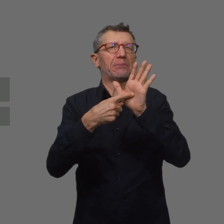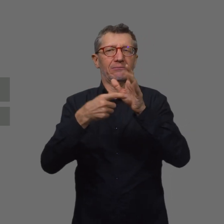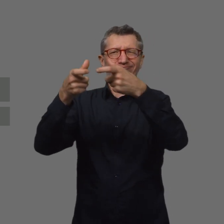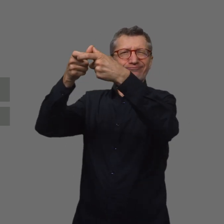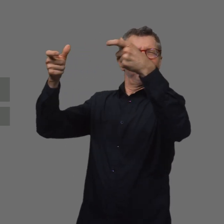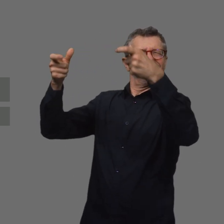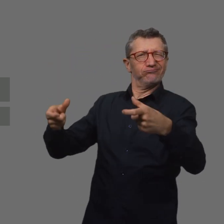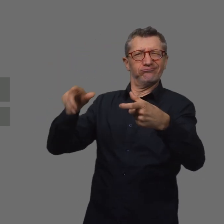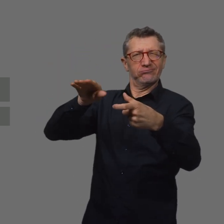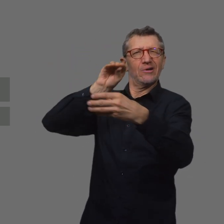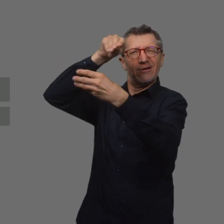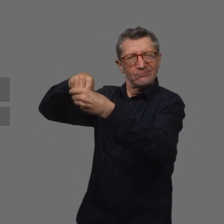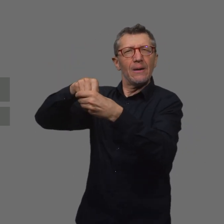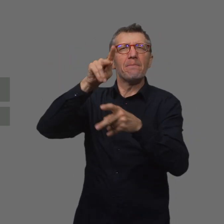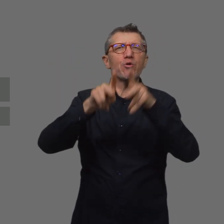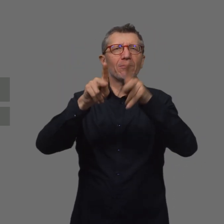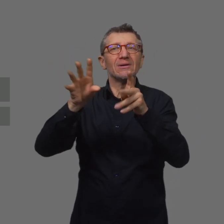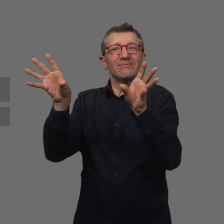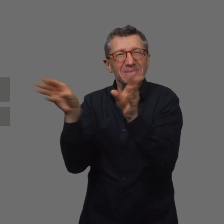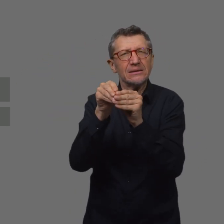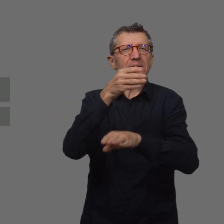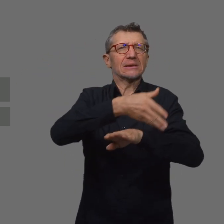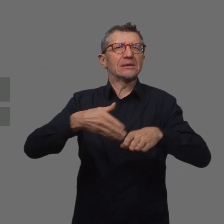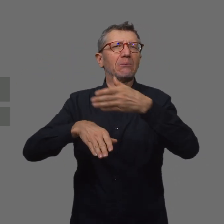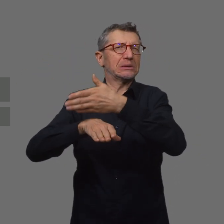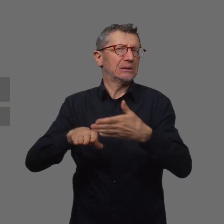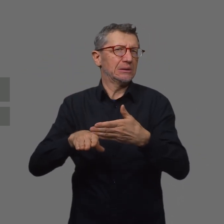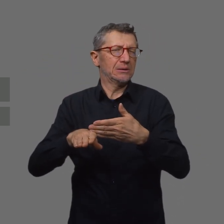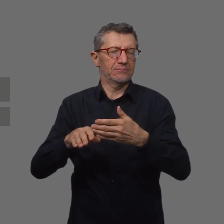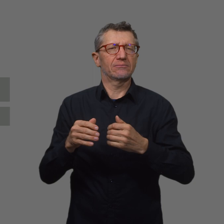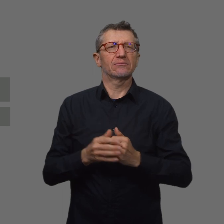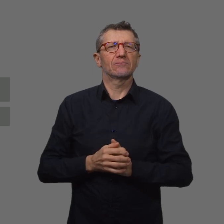outbreak (e.g. homes for people with disabilities).